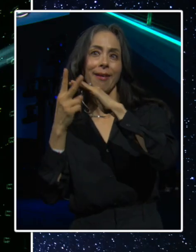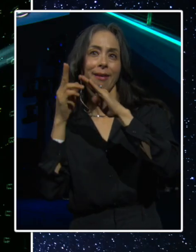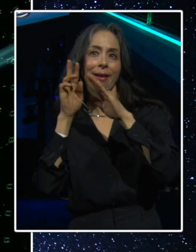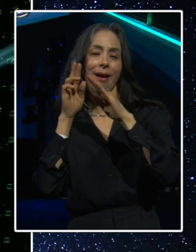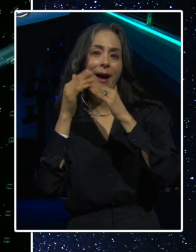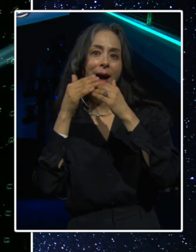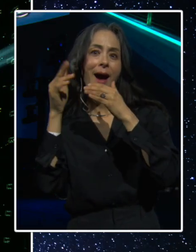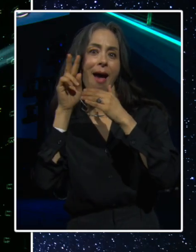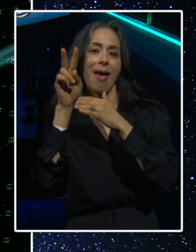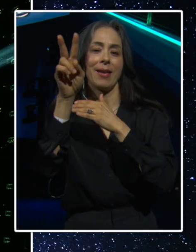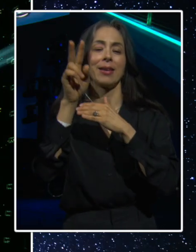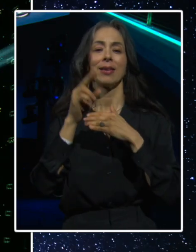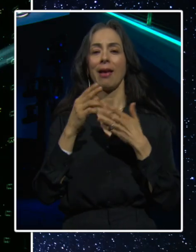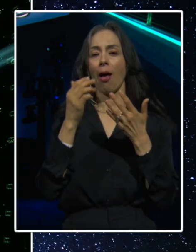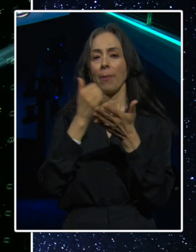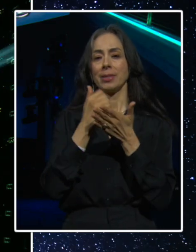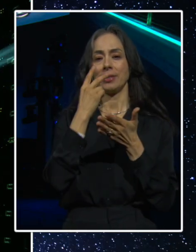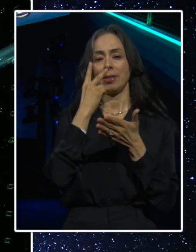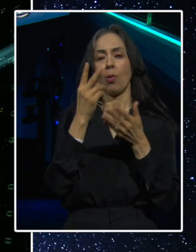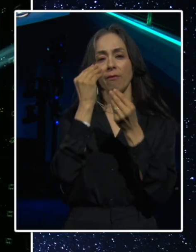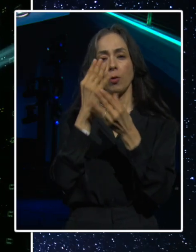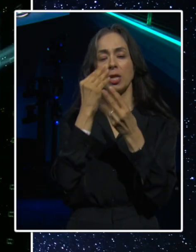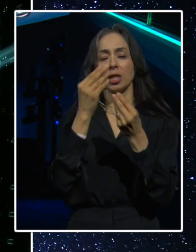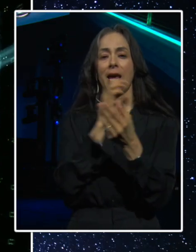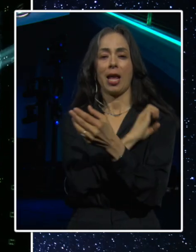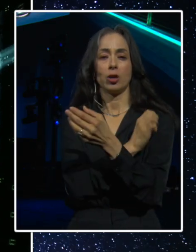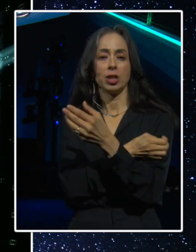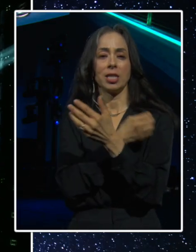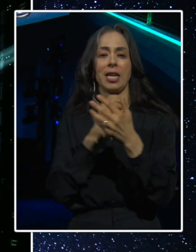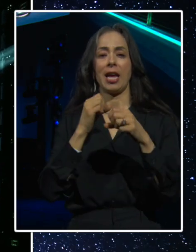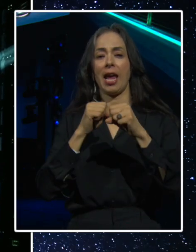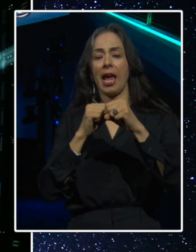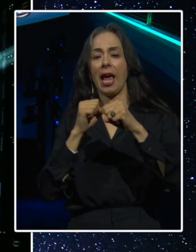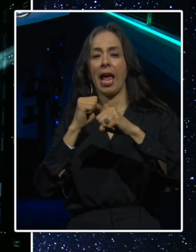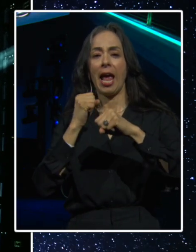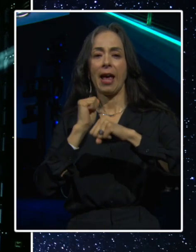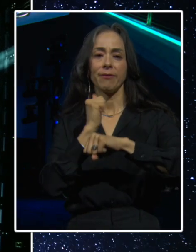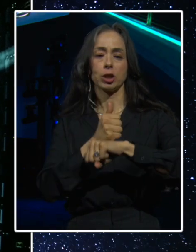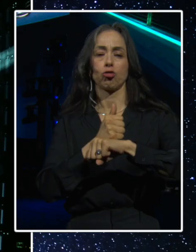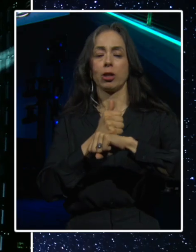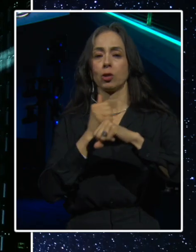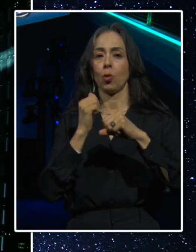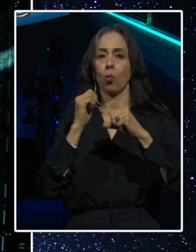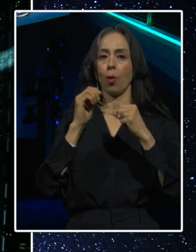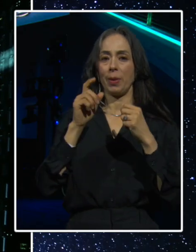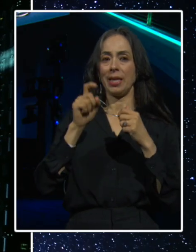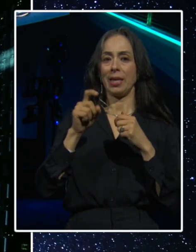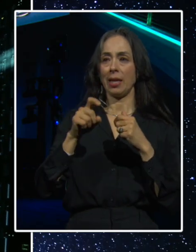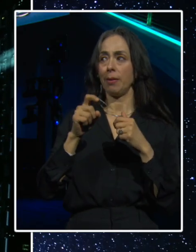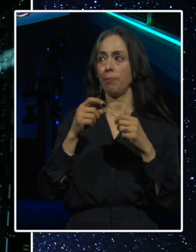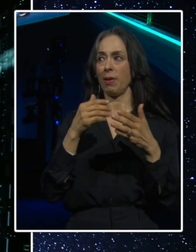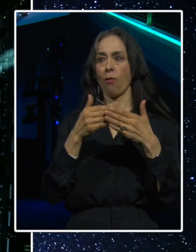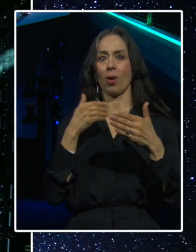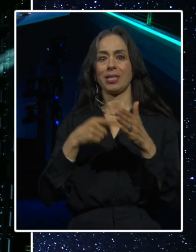It helps us see what energy, information and infrastructure will be needed long before demand hits.